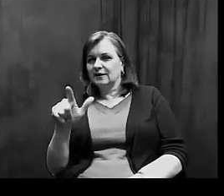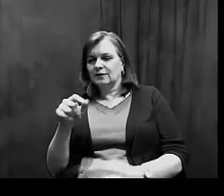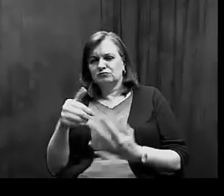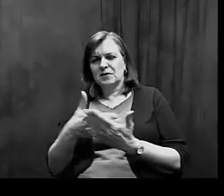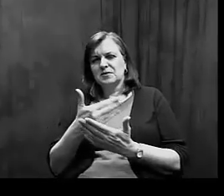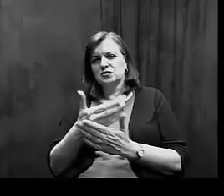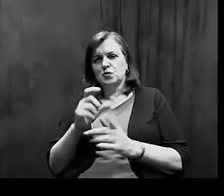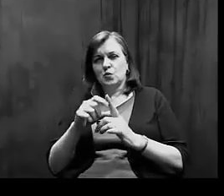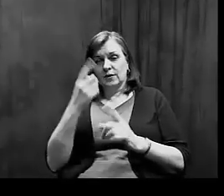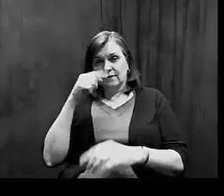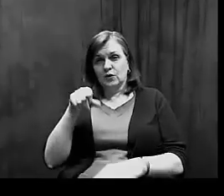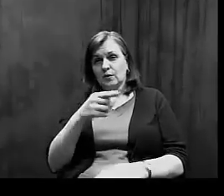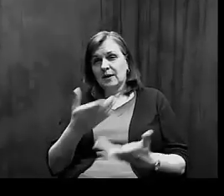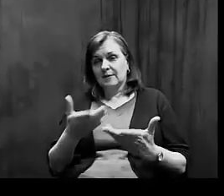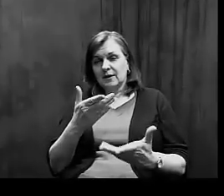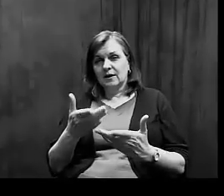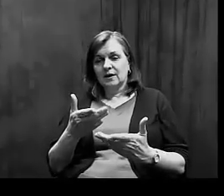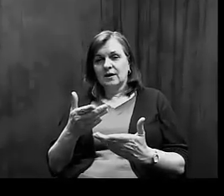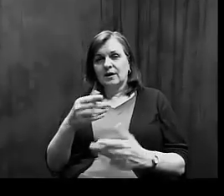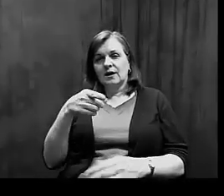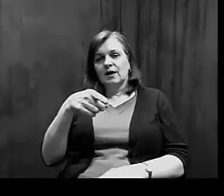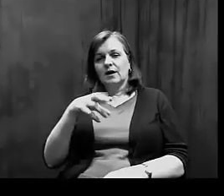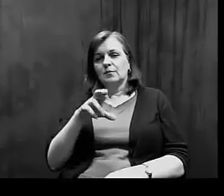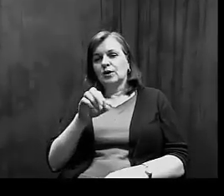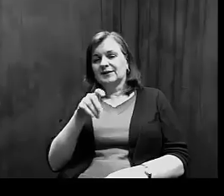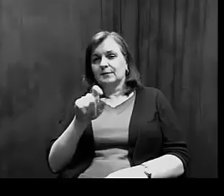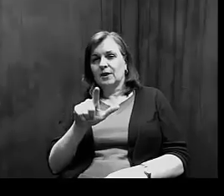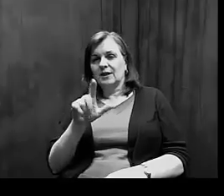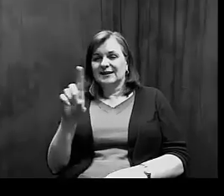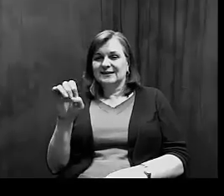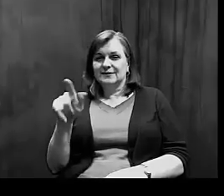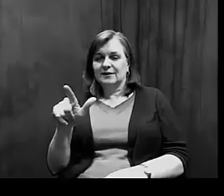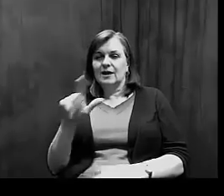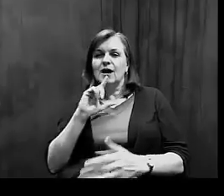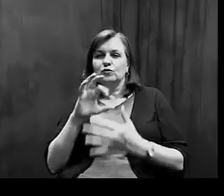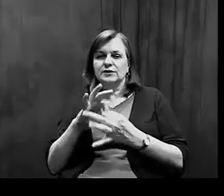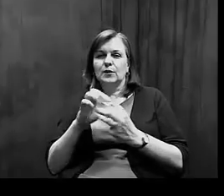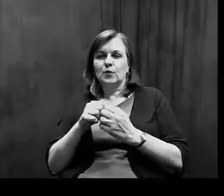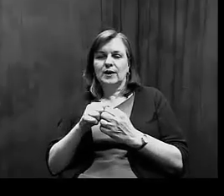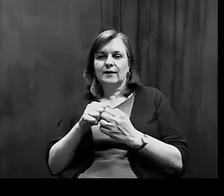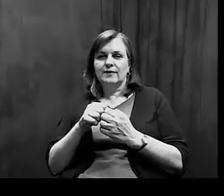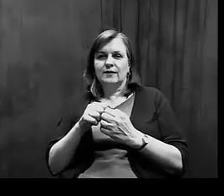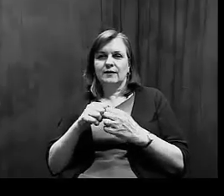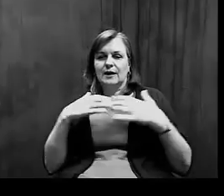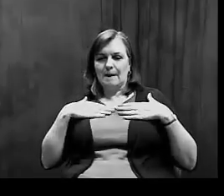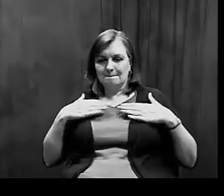that you're completely familiar with yet they have to be associated with a point